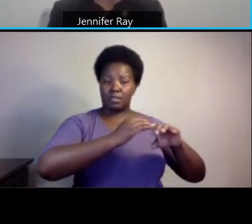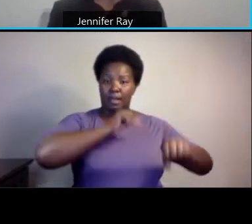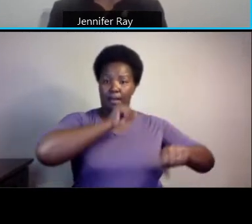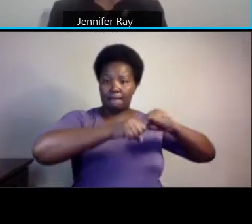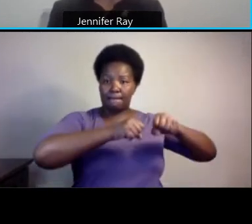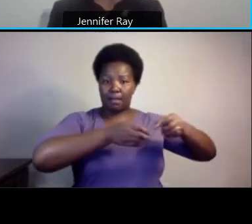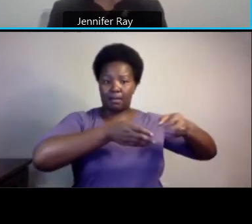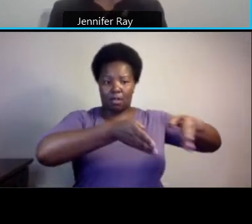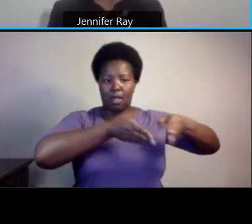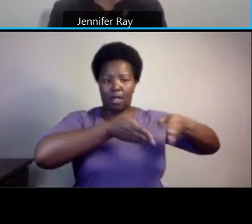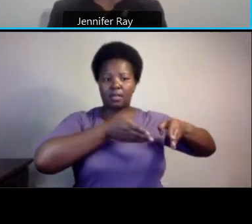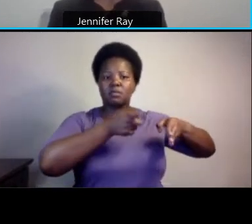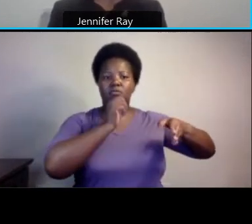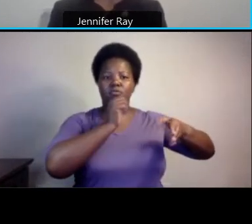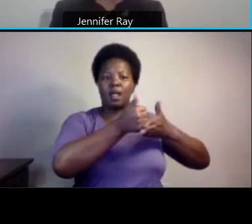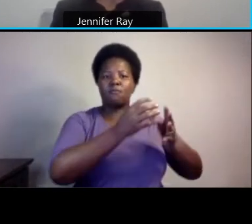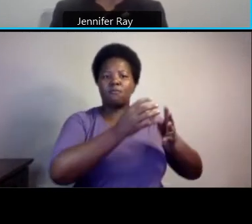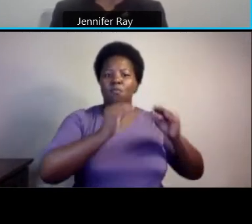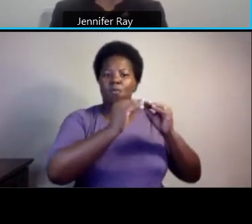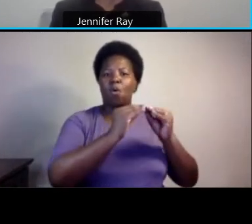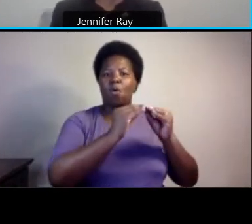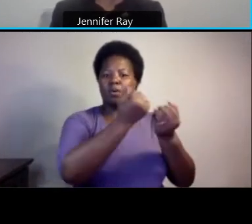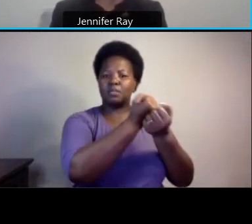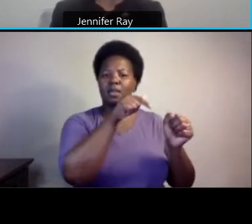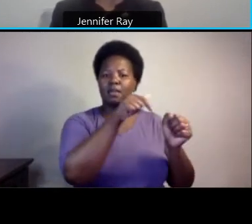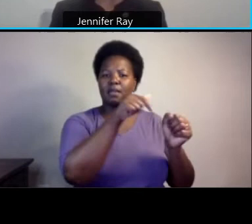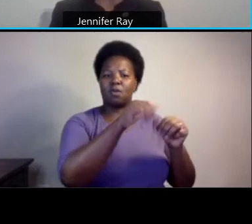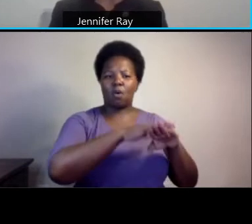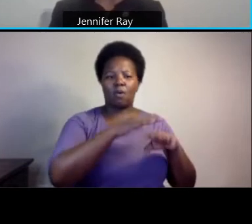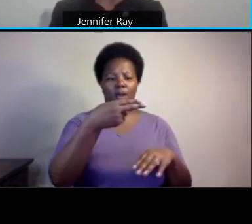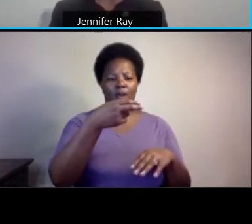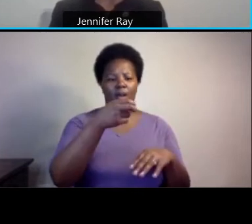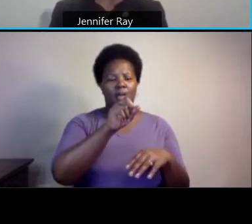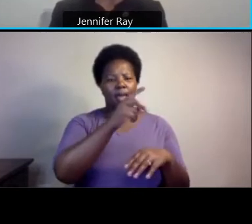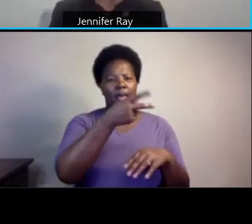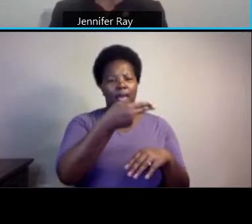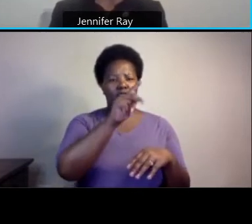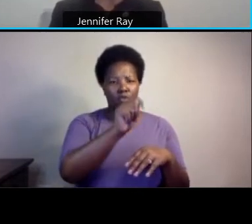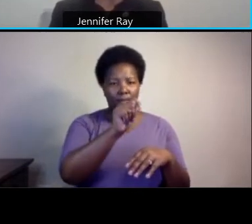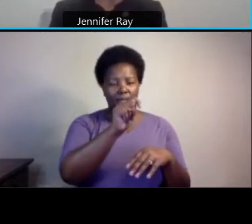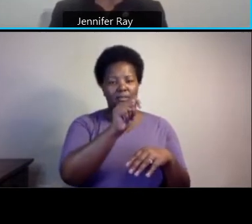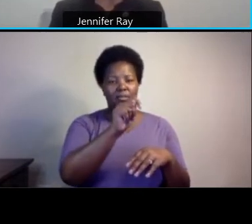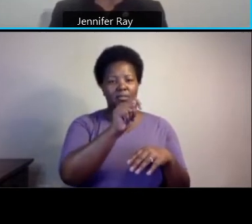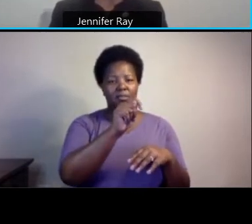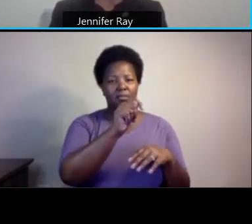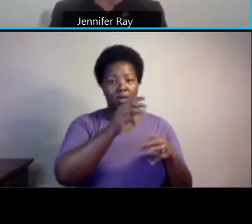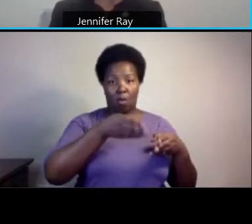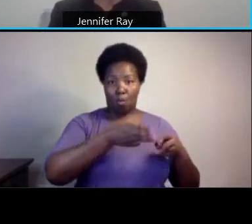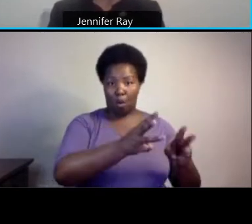to harry thomas way and our street the next question that came in also had a response already